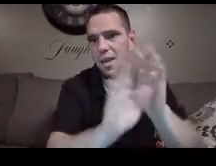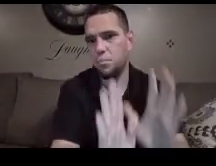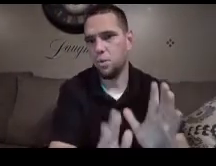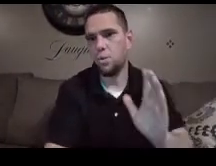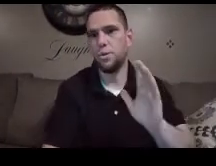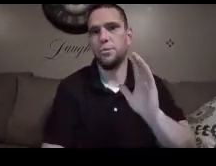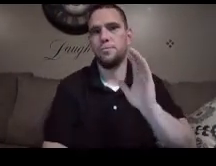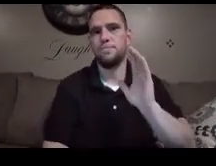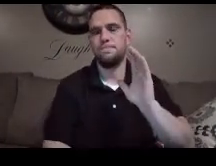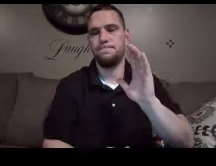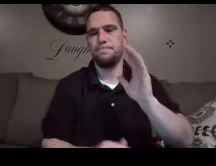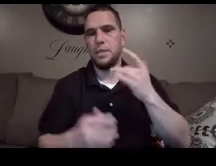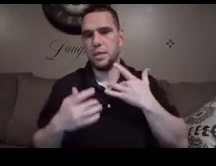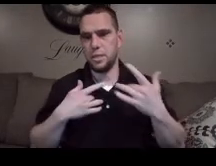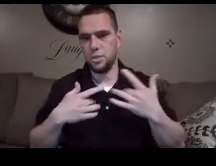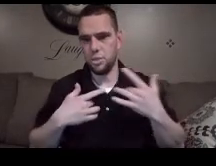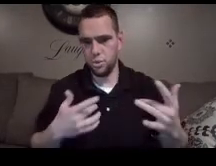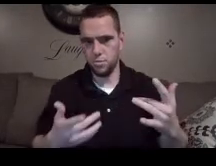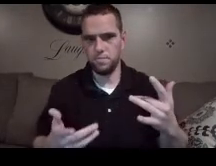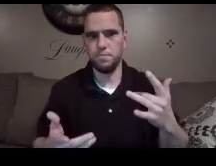section of this document. If that was on the same